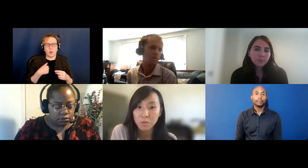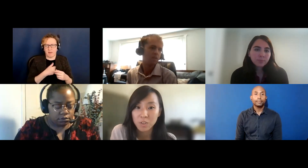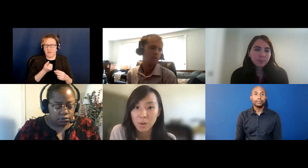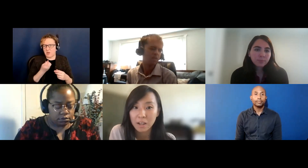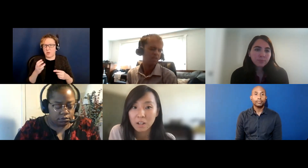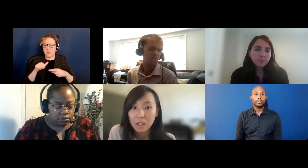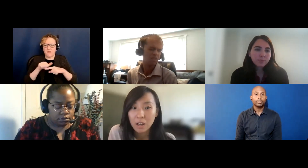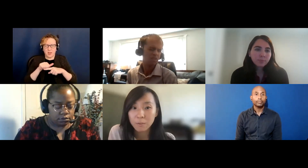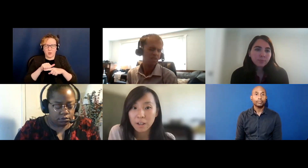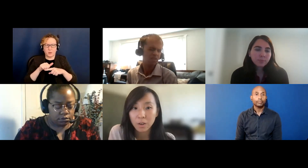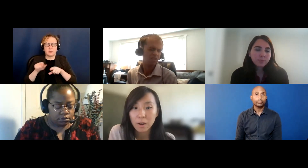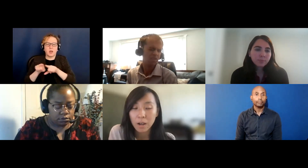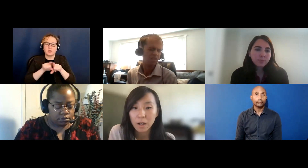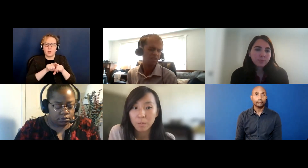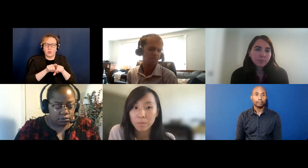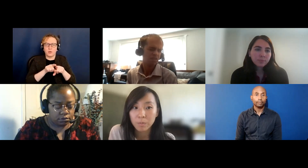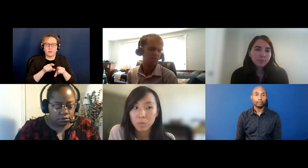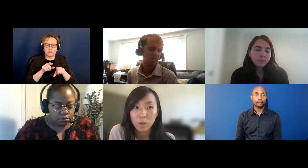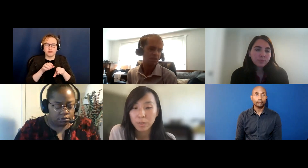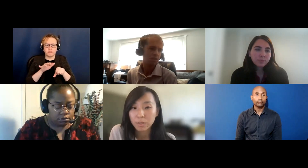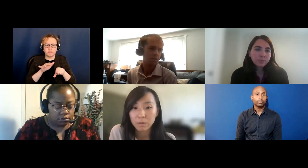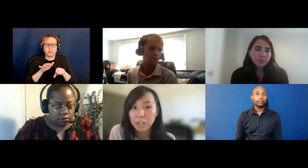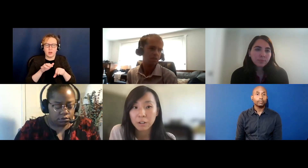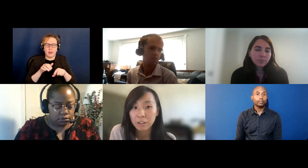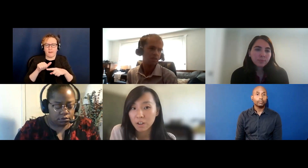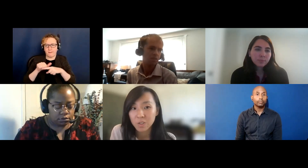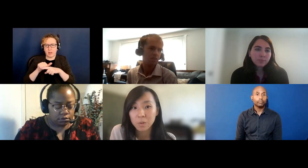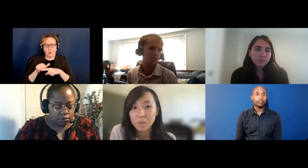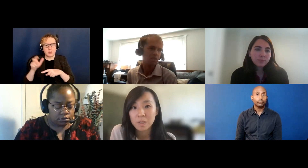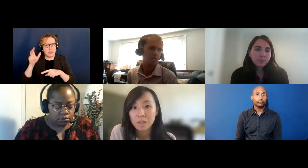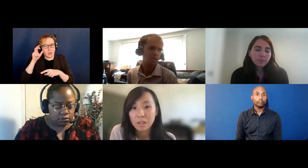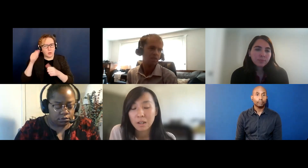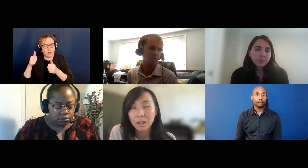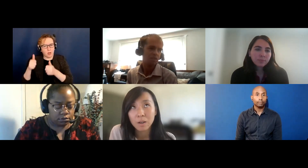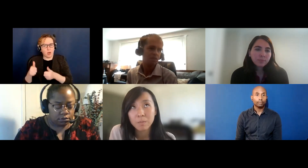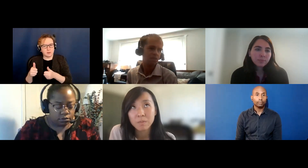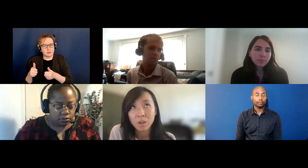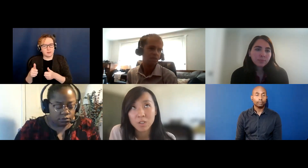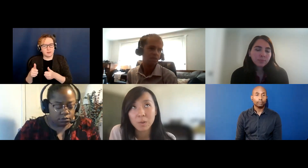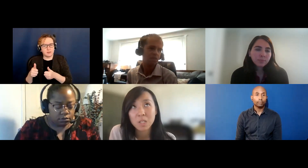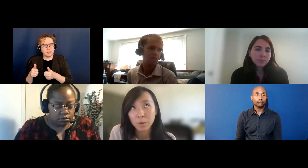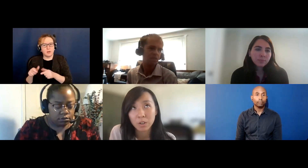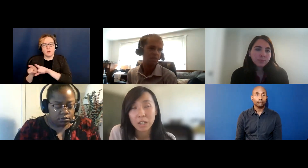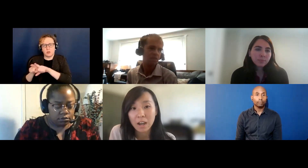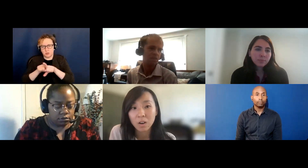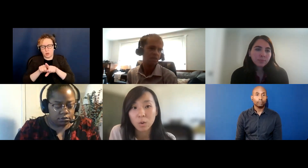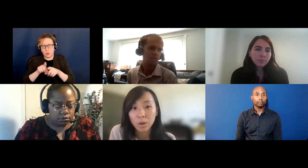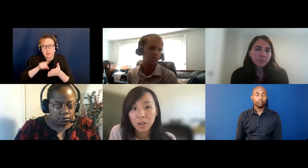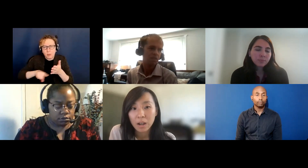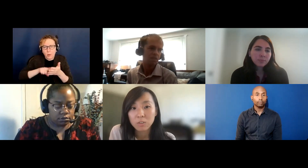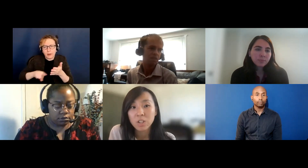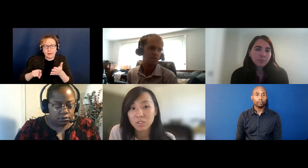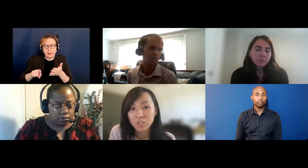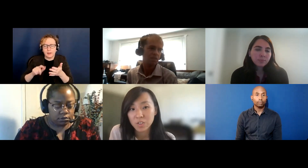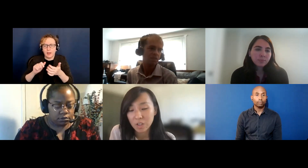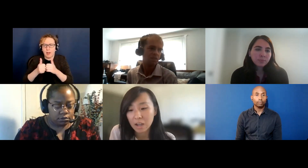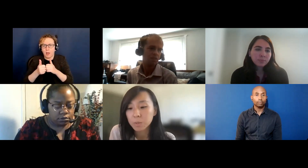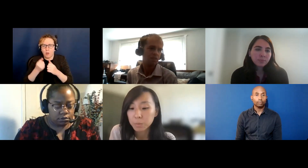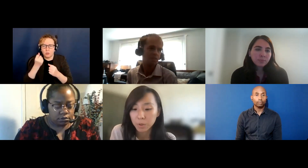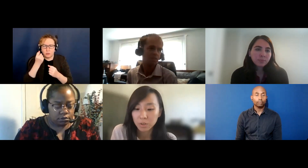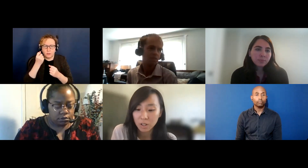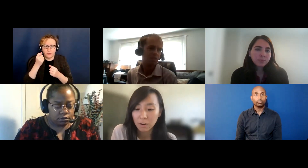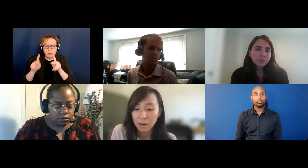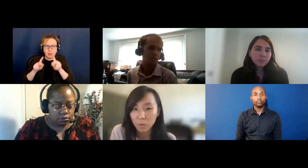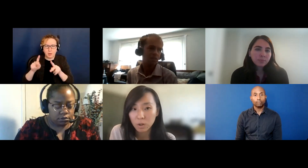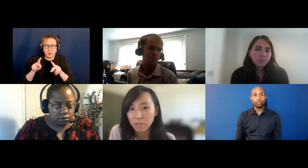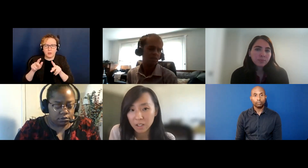We had a fellow with hearing loss who is also exploring how people around the world value